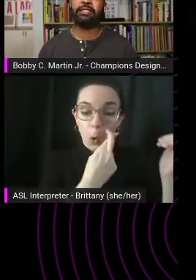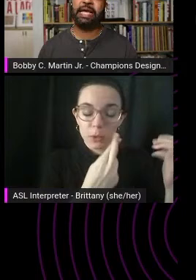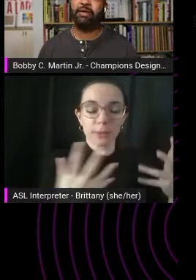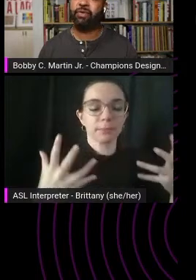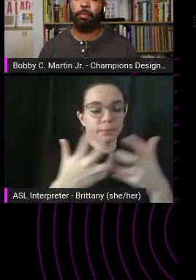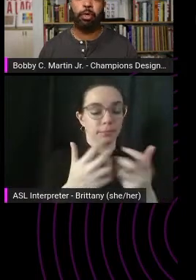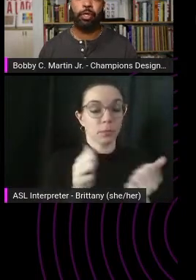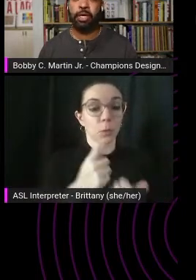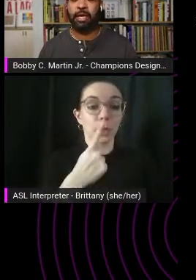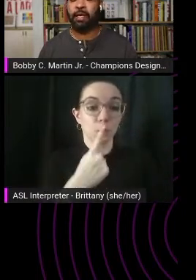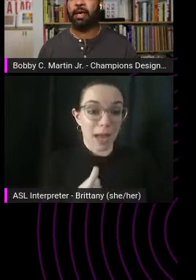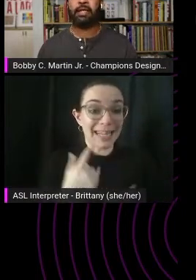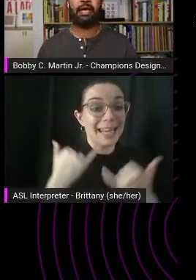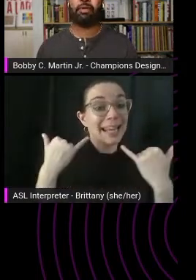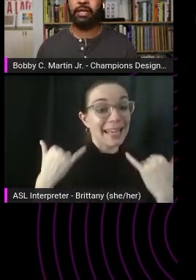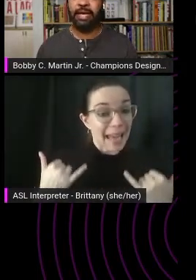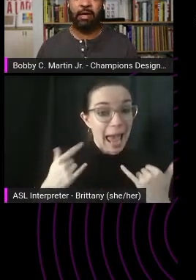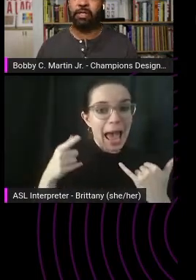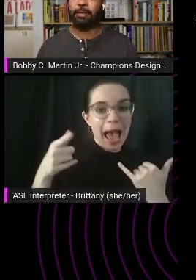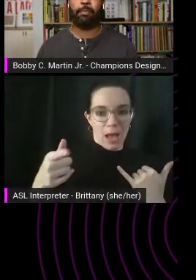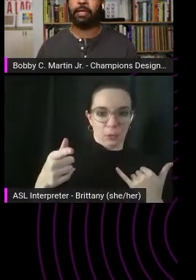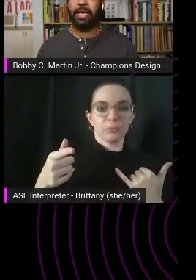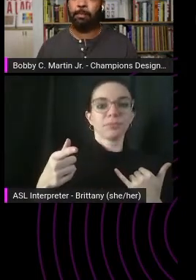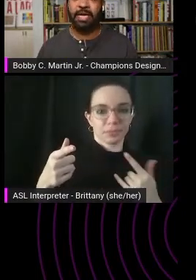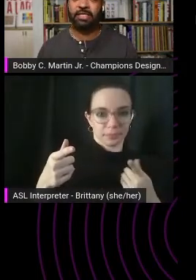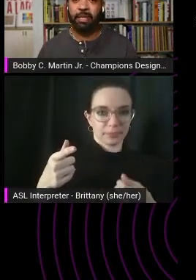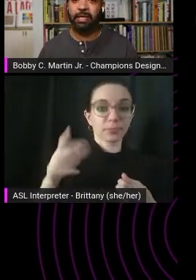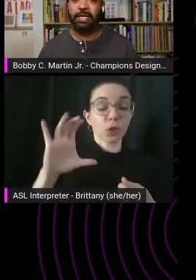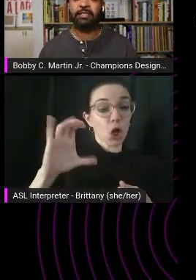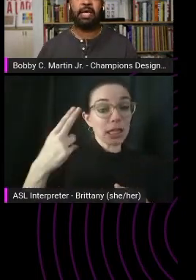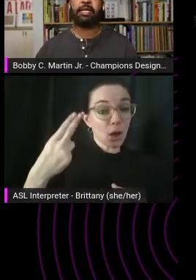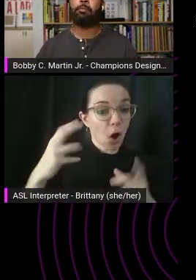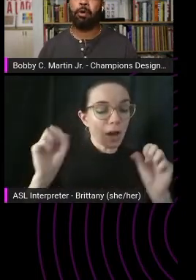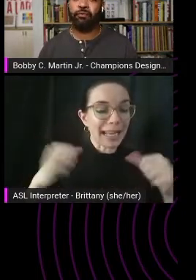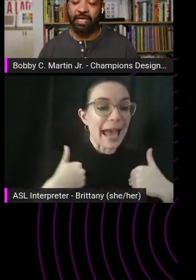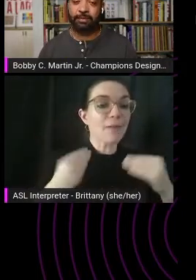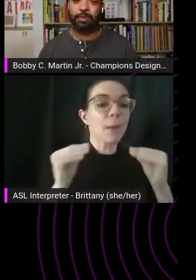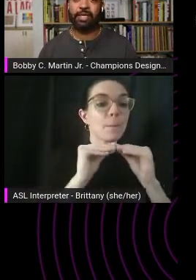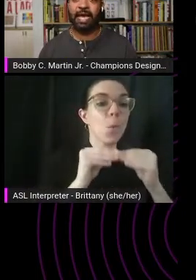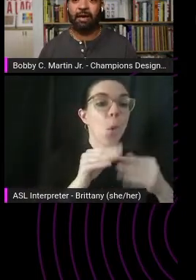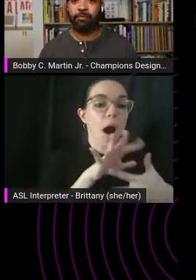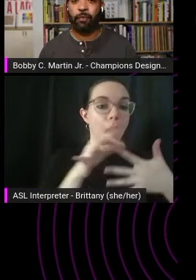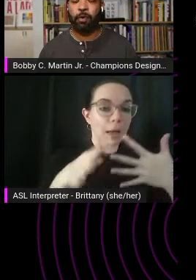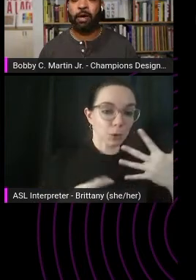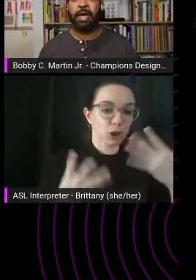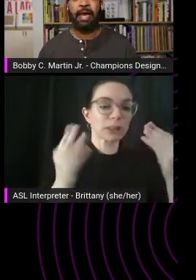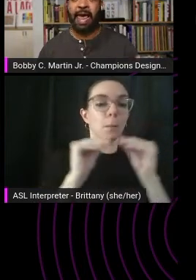that's even more unique. They have layout and layout possibilities that are more flexible than they had before.